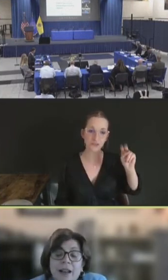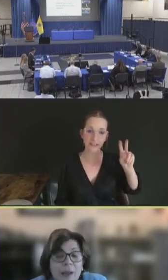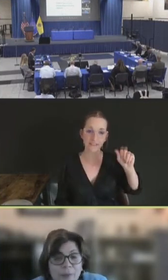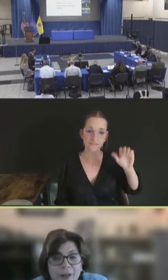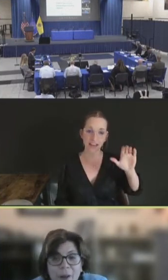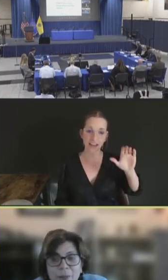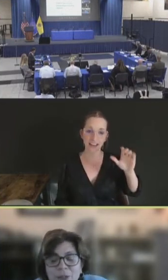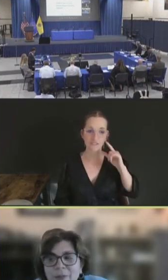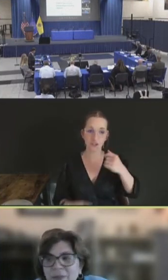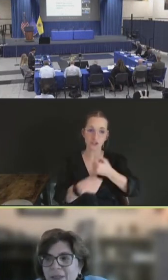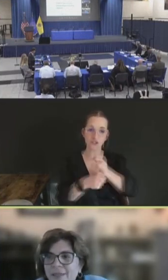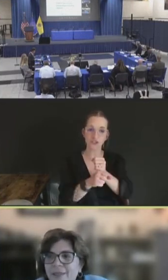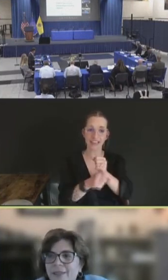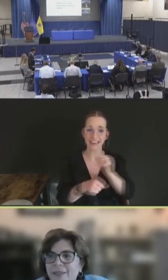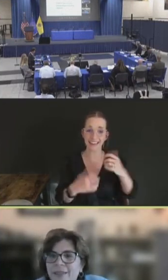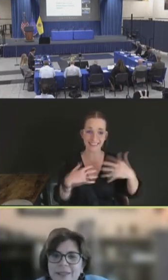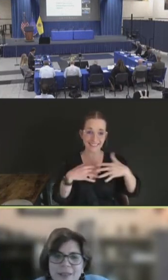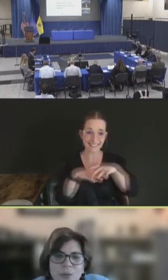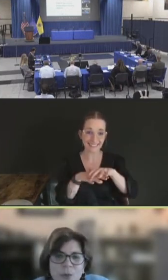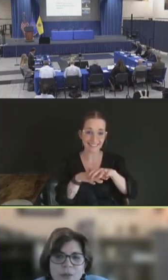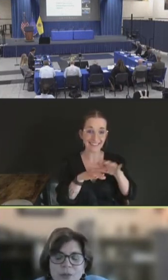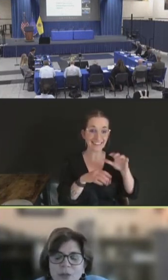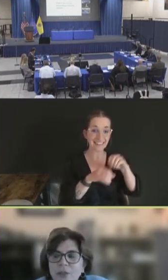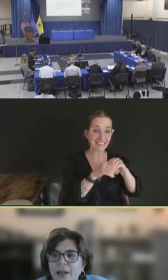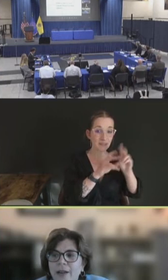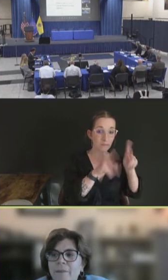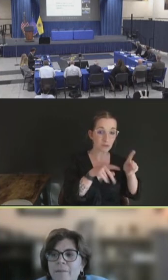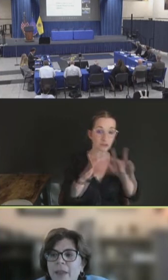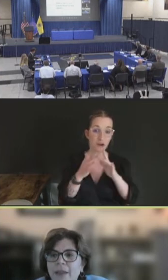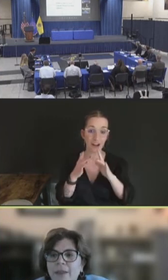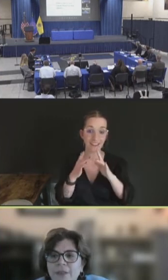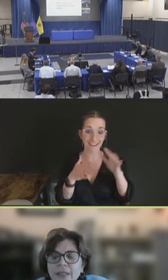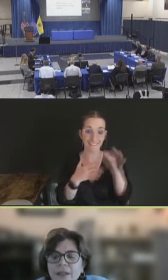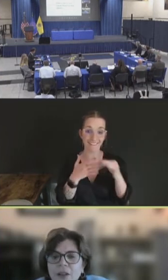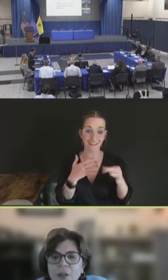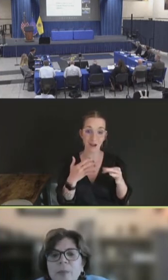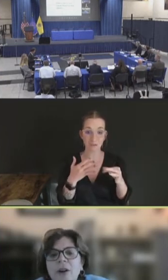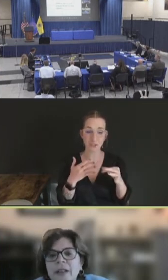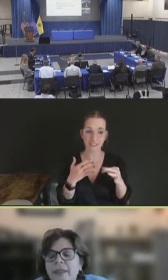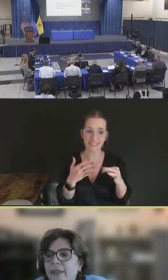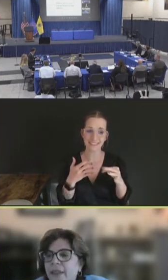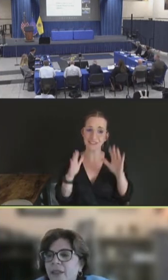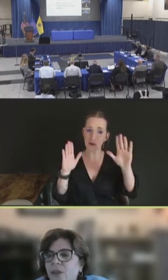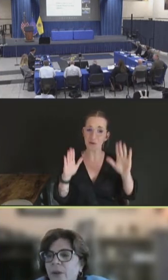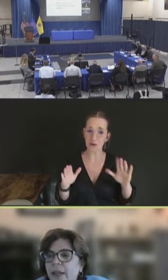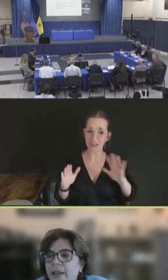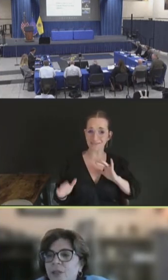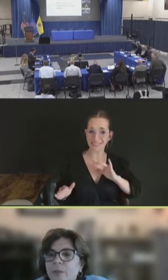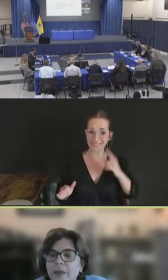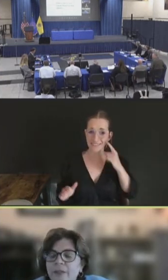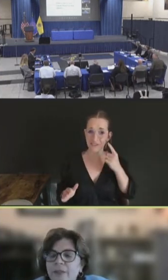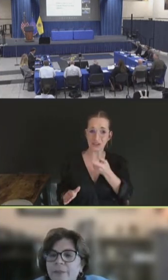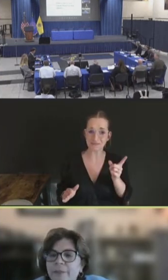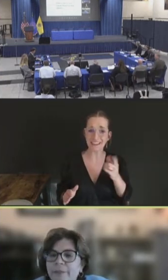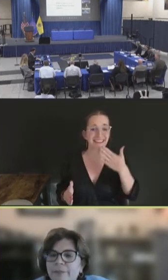the hybrid option. It is a wonderful feat on your part, and thank you. And you might have